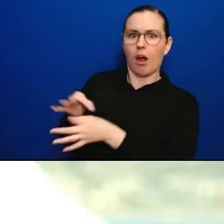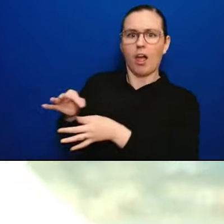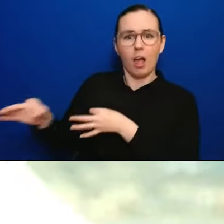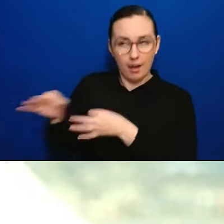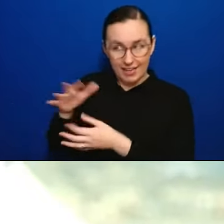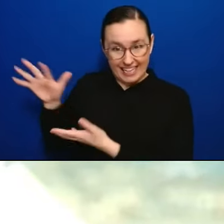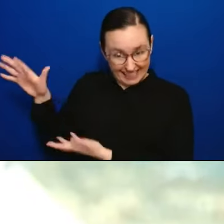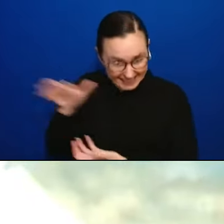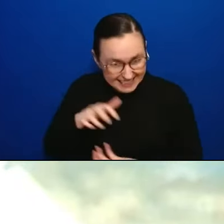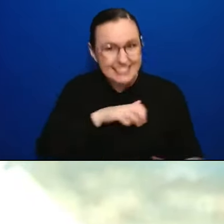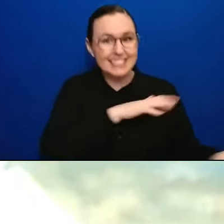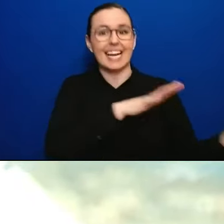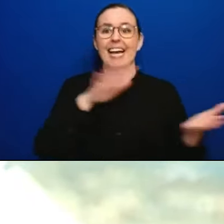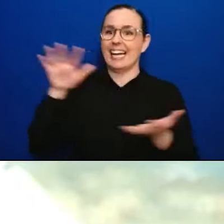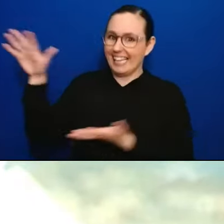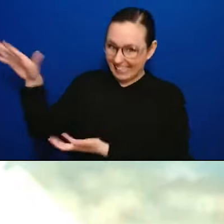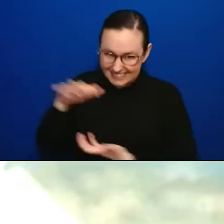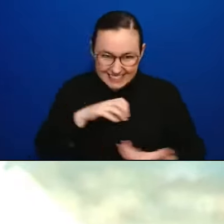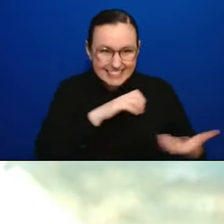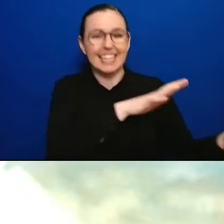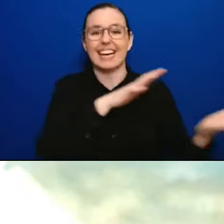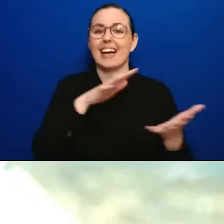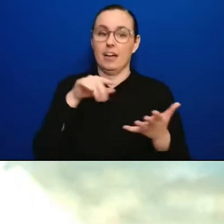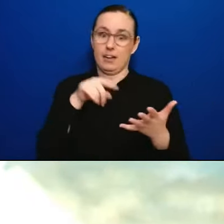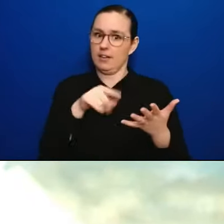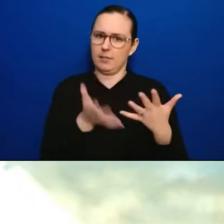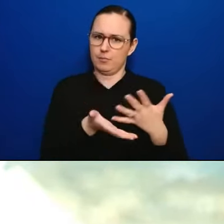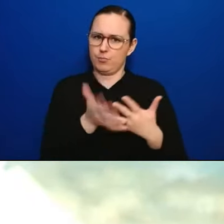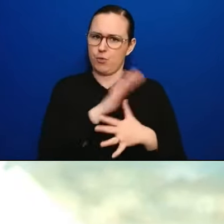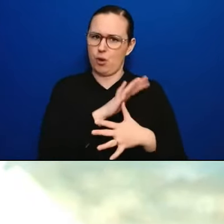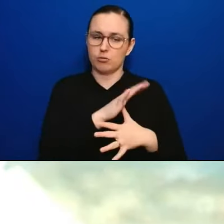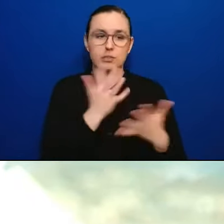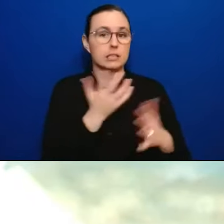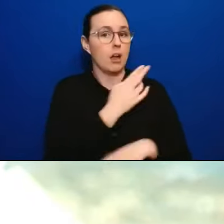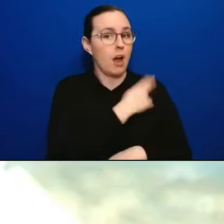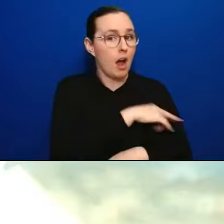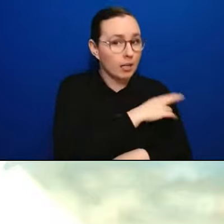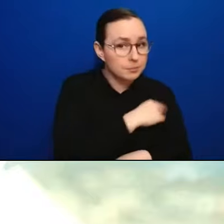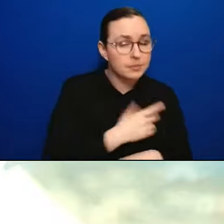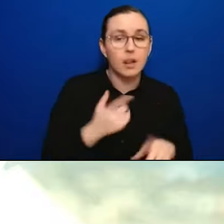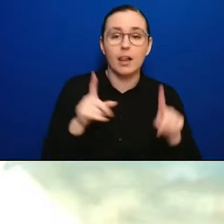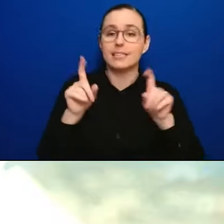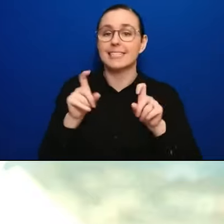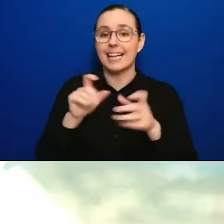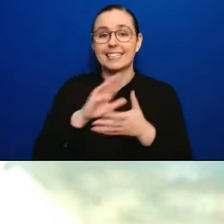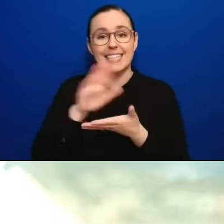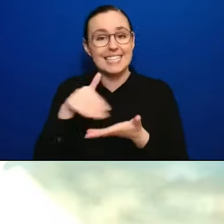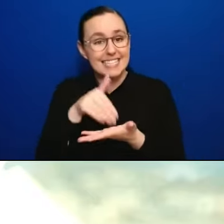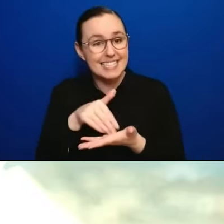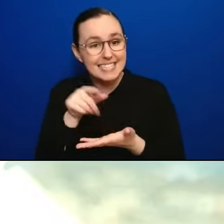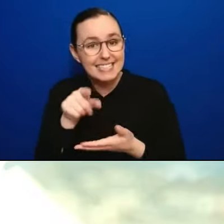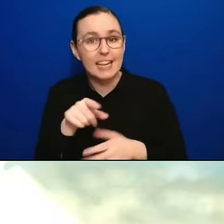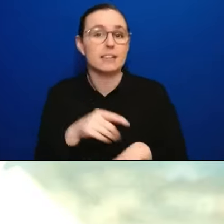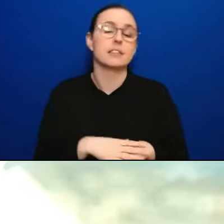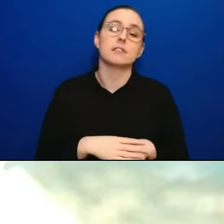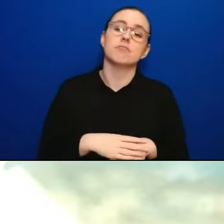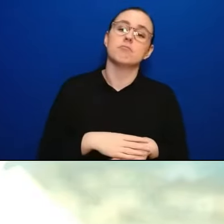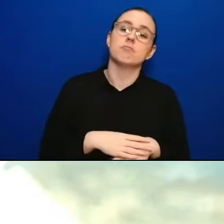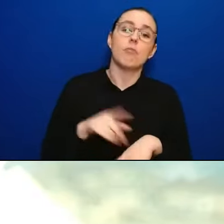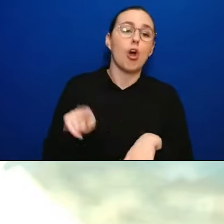on their arrival. And then distributing them to the areas of priority. And those areas of priority,